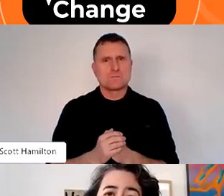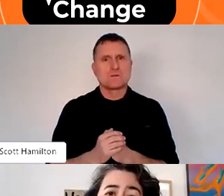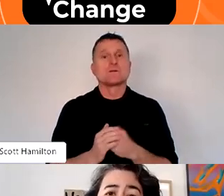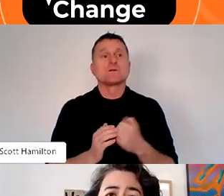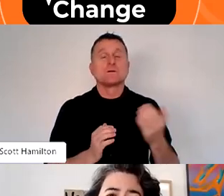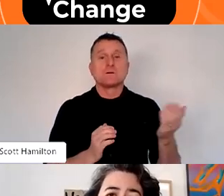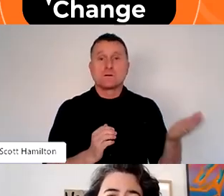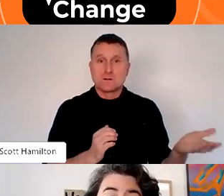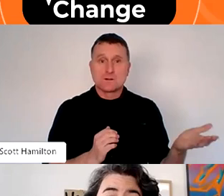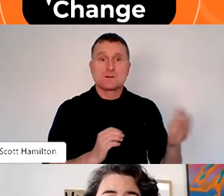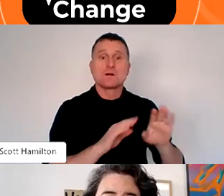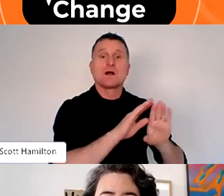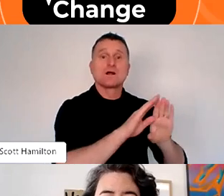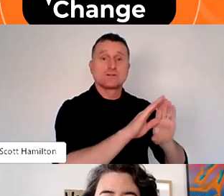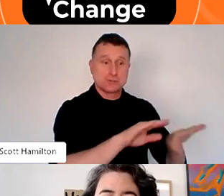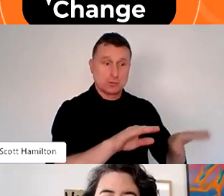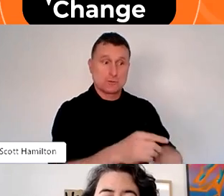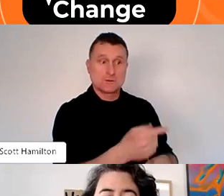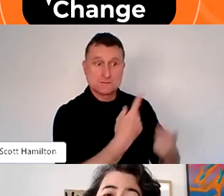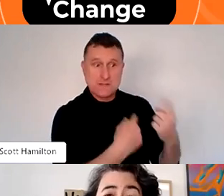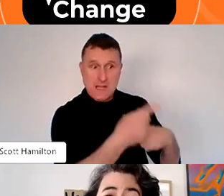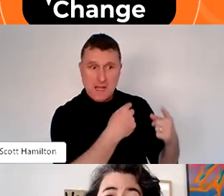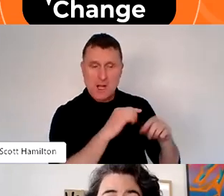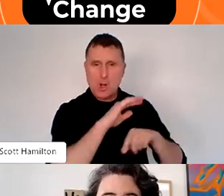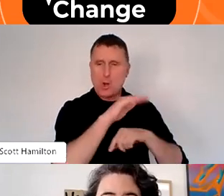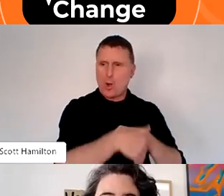have told us about the factors that will support them to learn